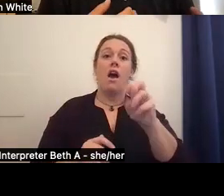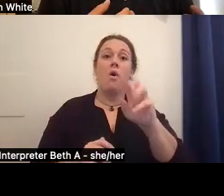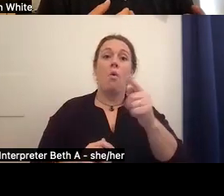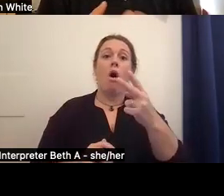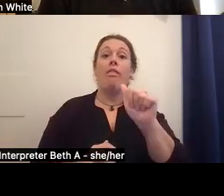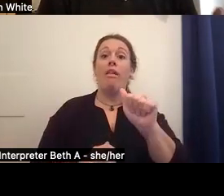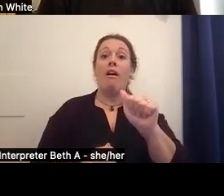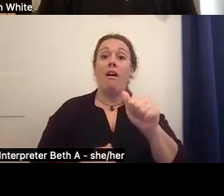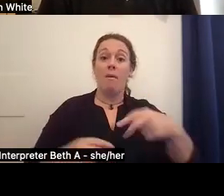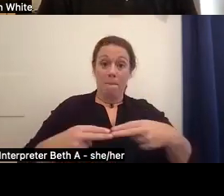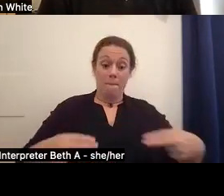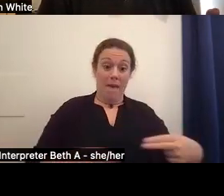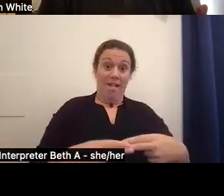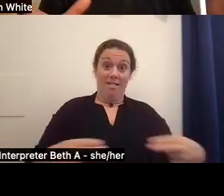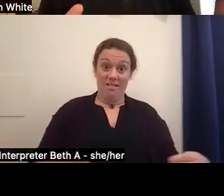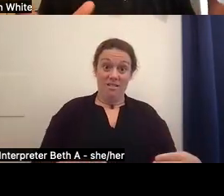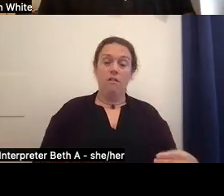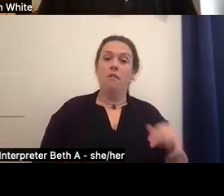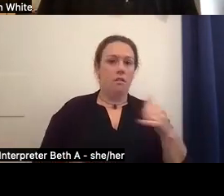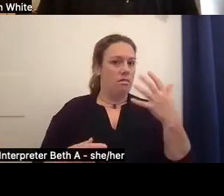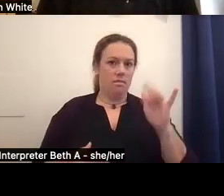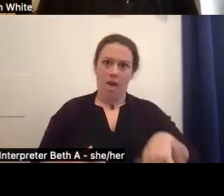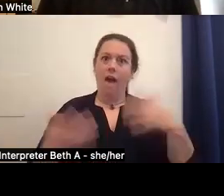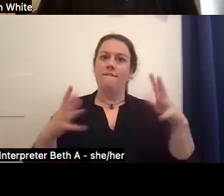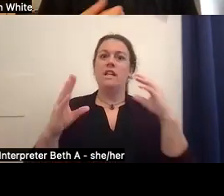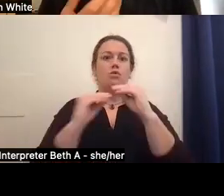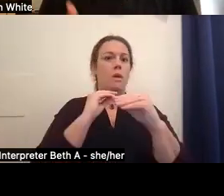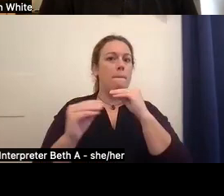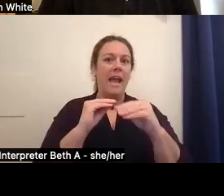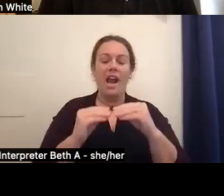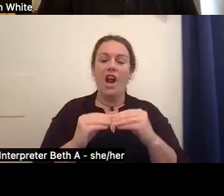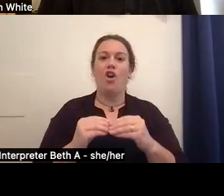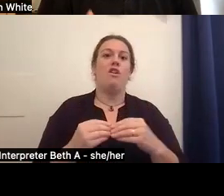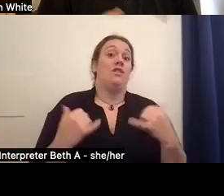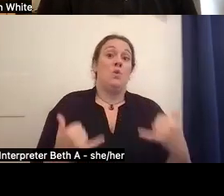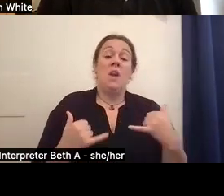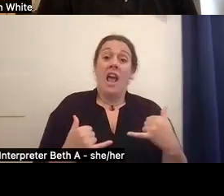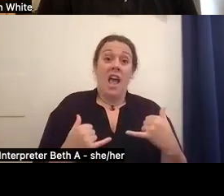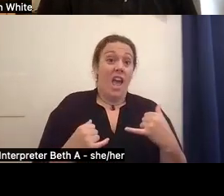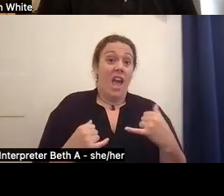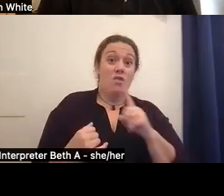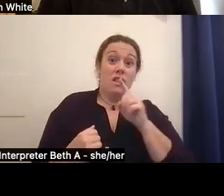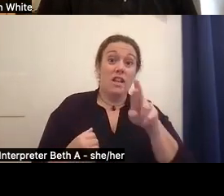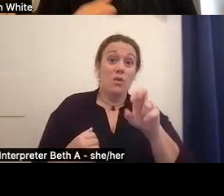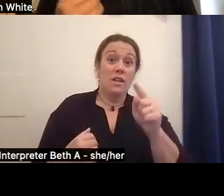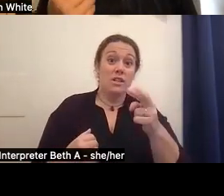looks gorgeous today it's fully tied together and it was restored in much the same methodology and